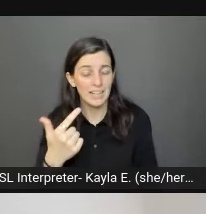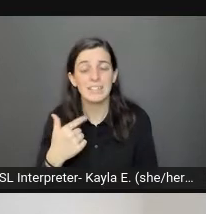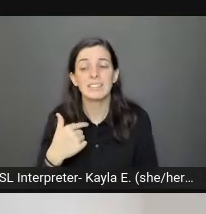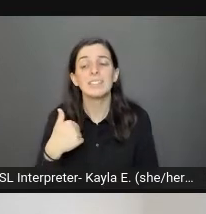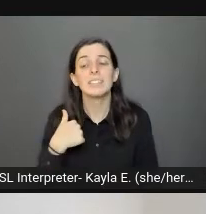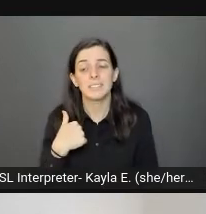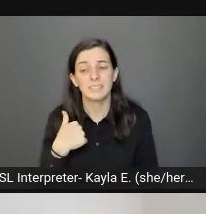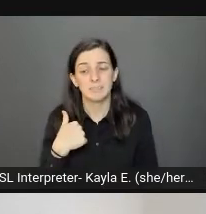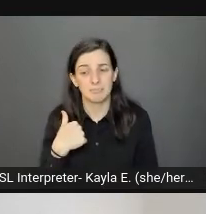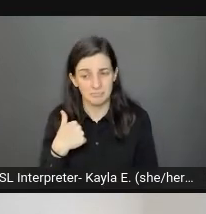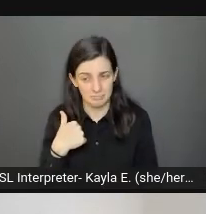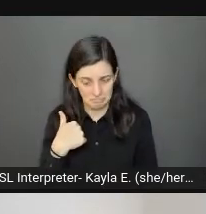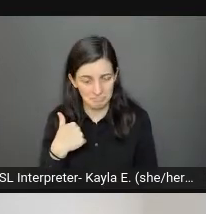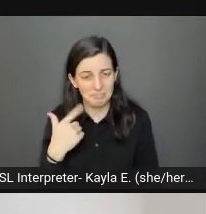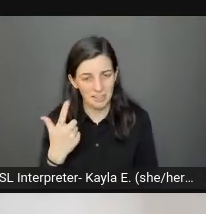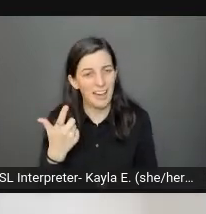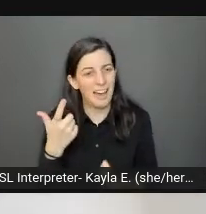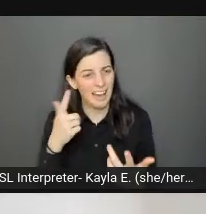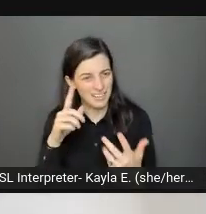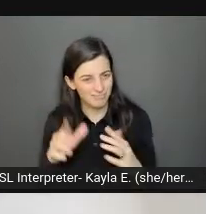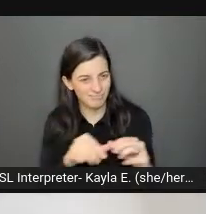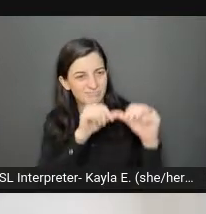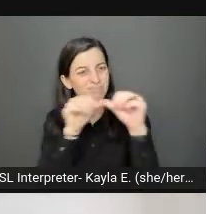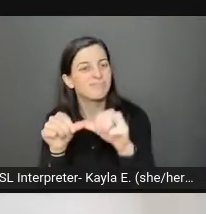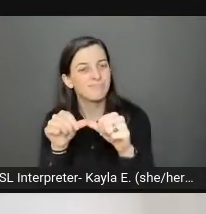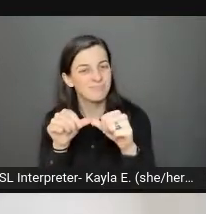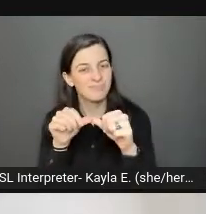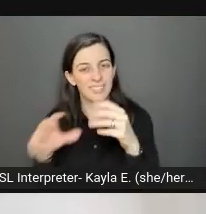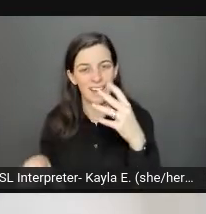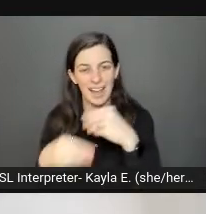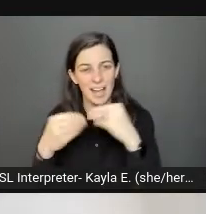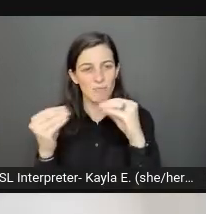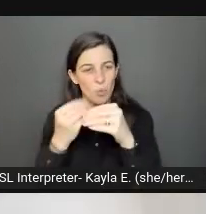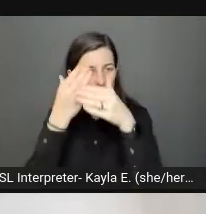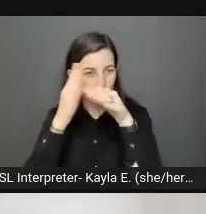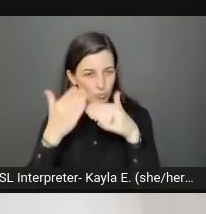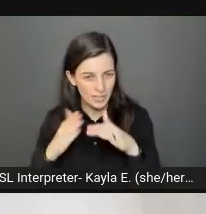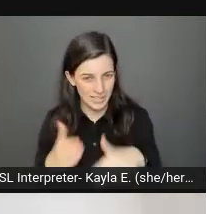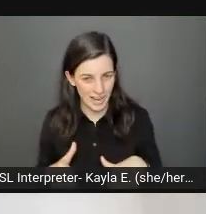that everyone here does know, I break it down according to the map.